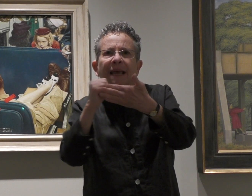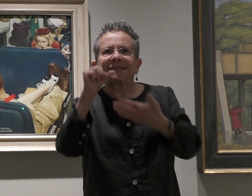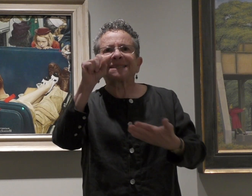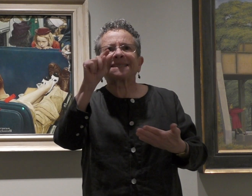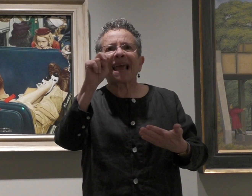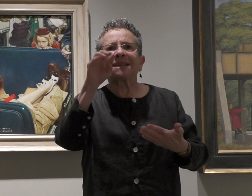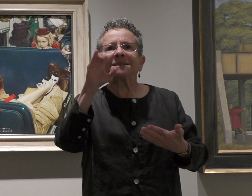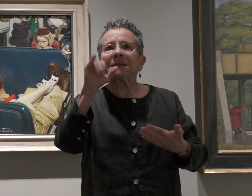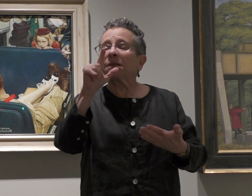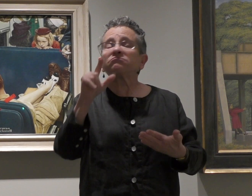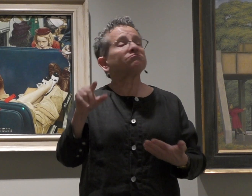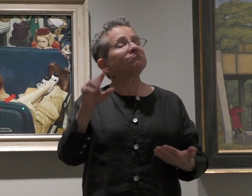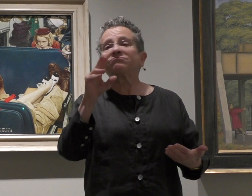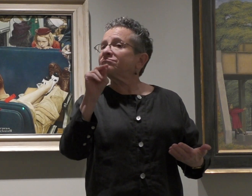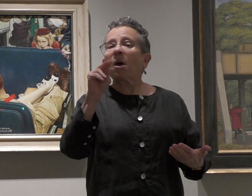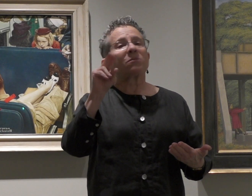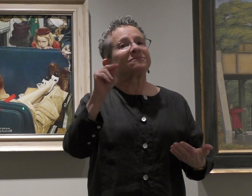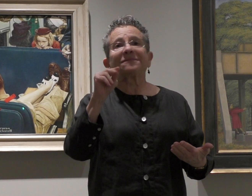It looks as if his signature was stenciled in, but that is not so.